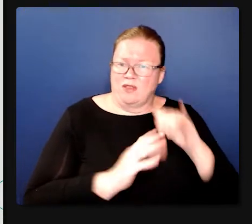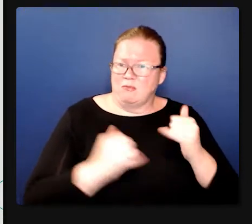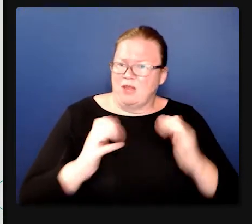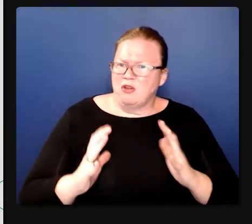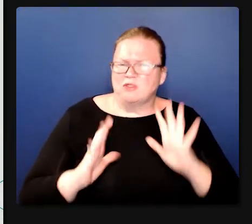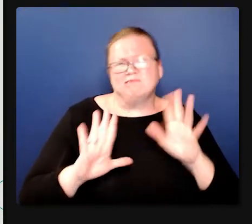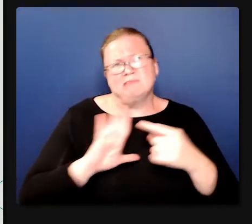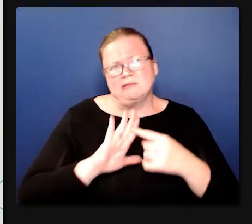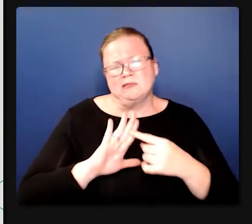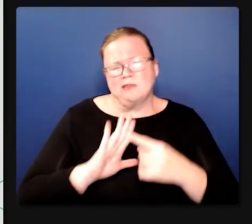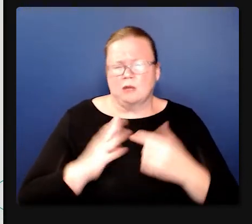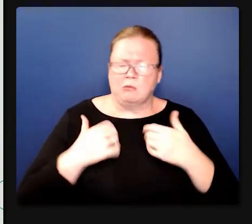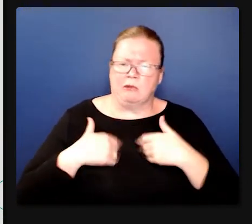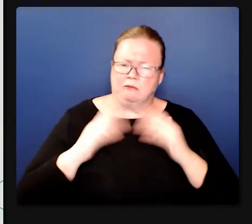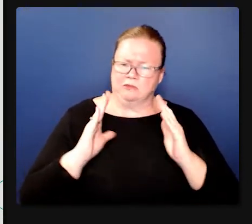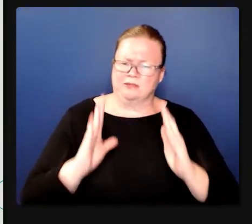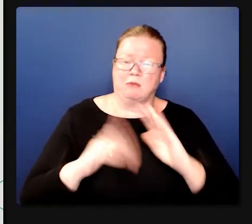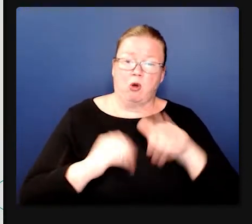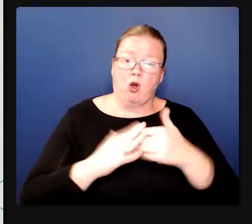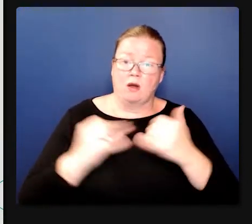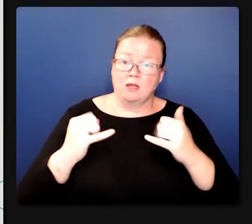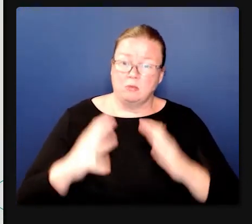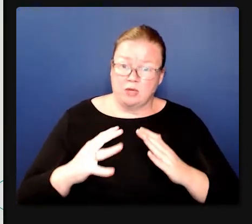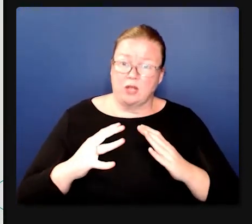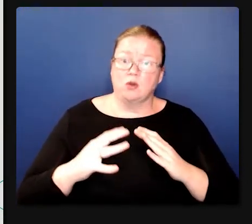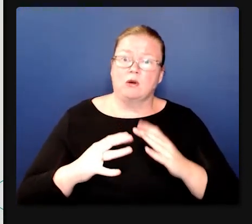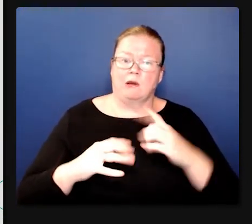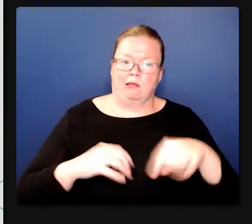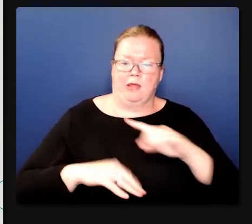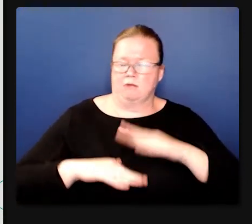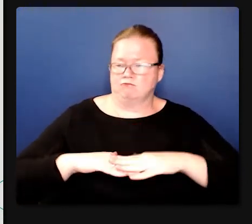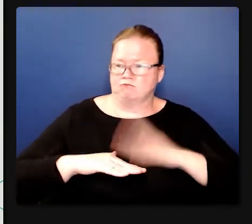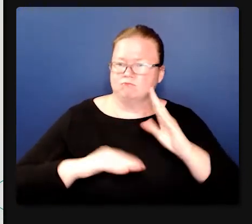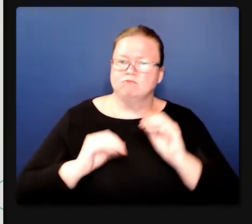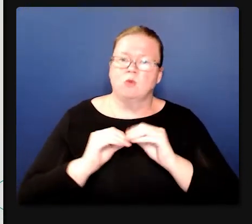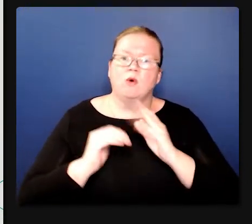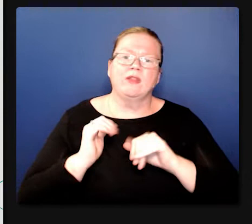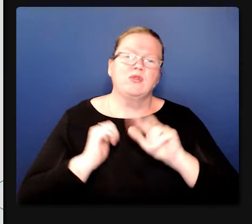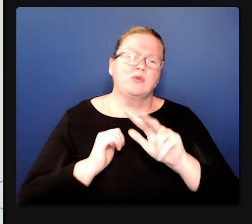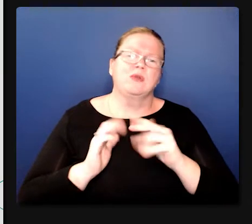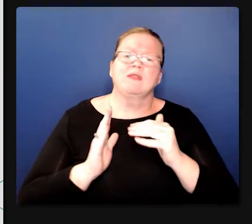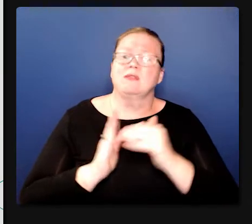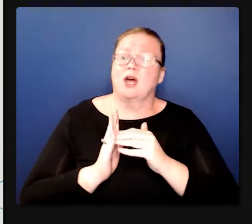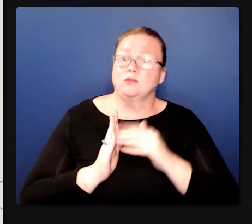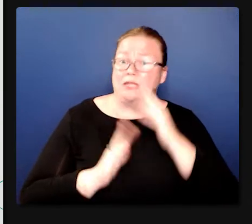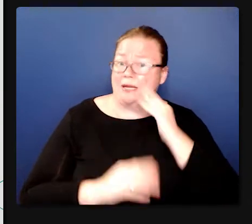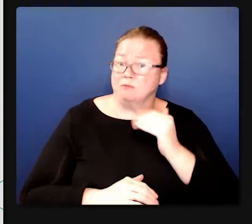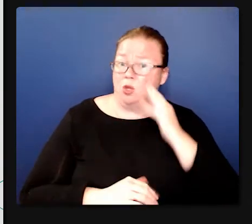For example, you can have a segment of all the players that achieve more than 3,000 experience points.